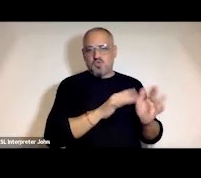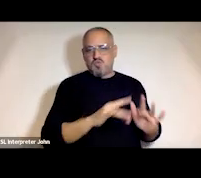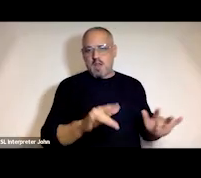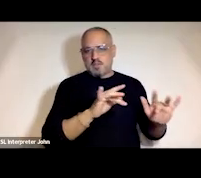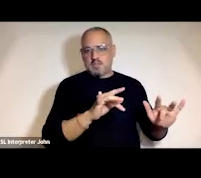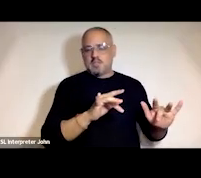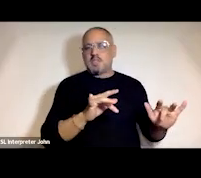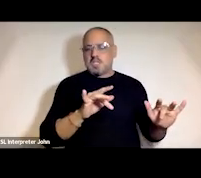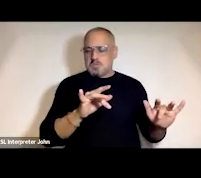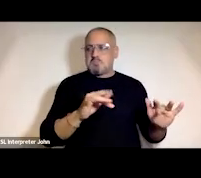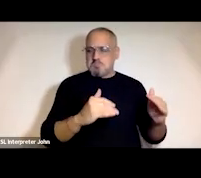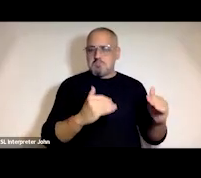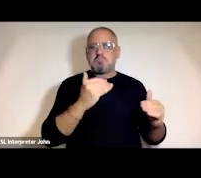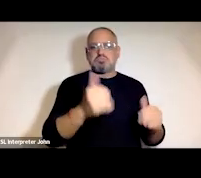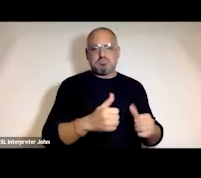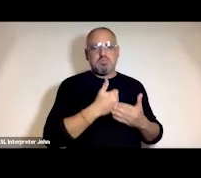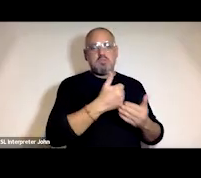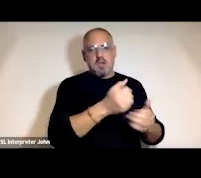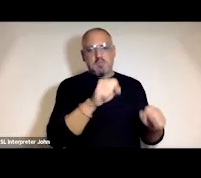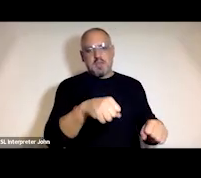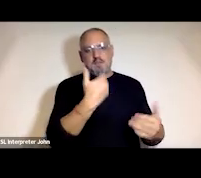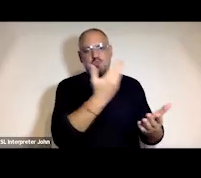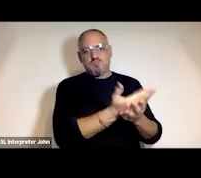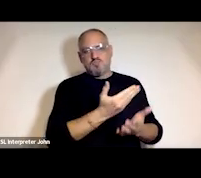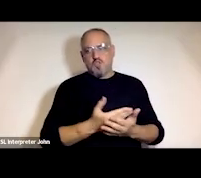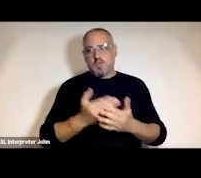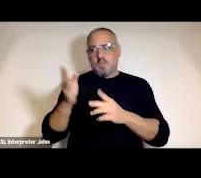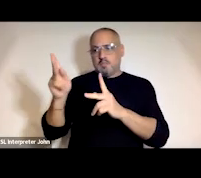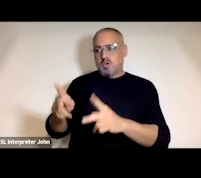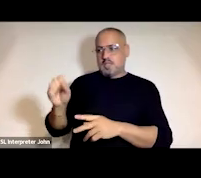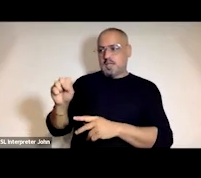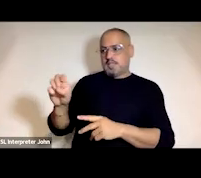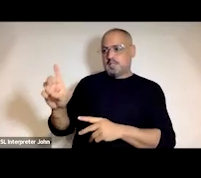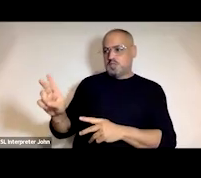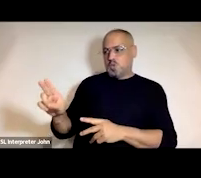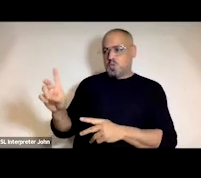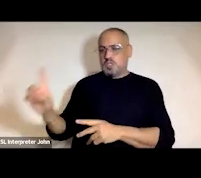that can go a long way in helping to prove that the person's substance use is not material to their disability.